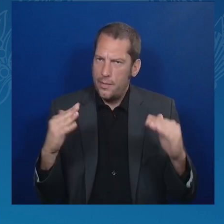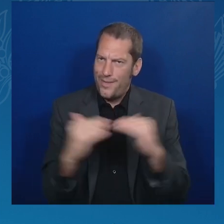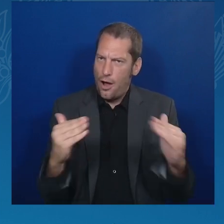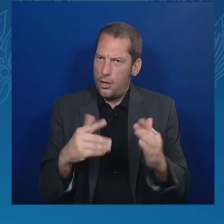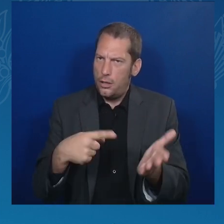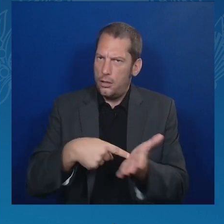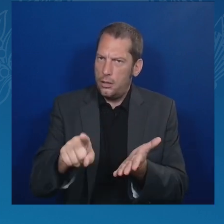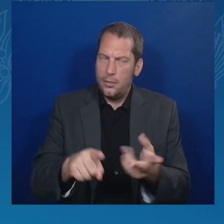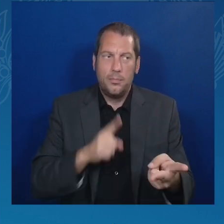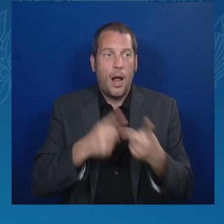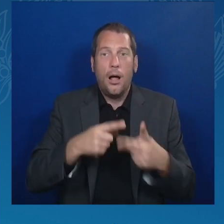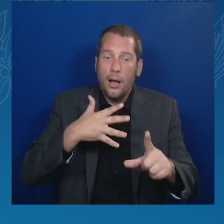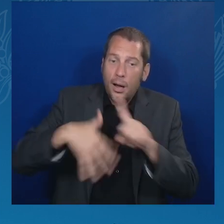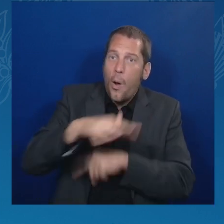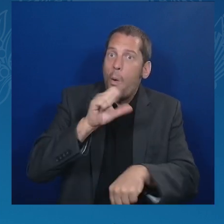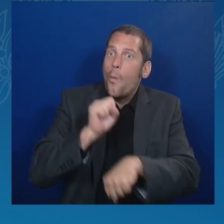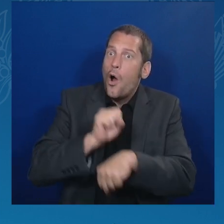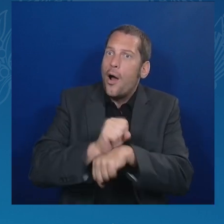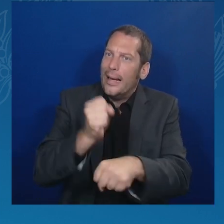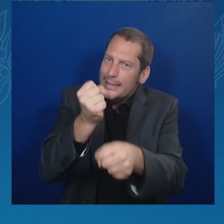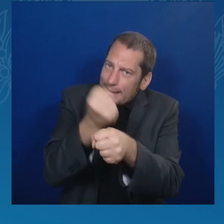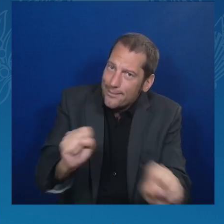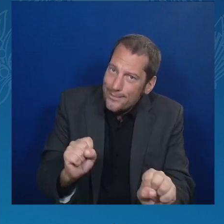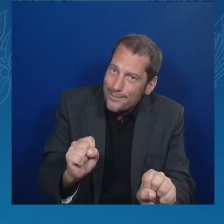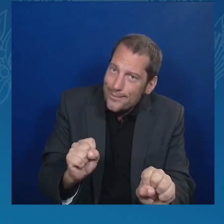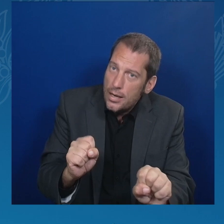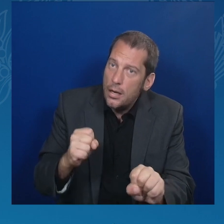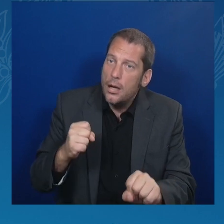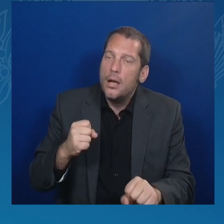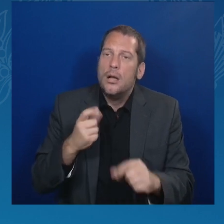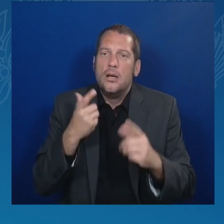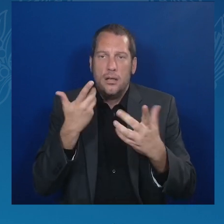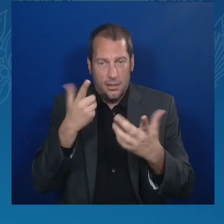they stood together -- workers of all backgrounds,